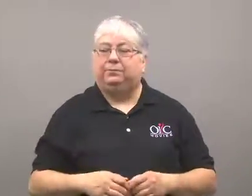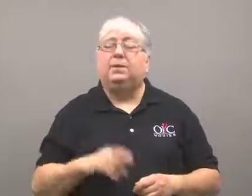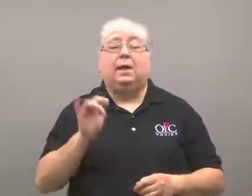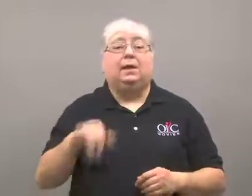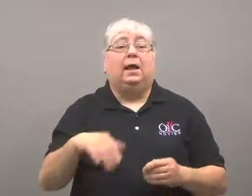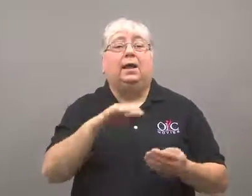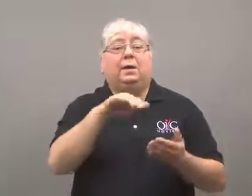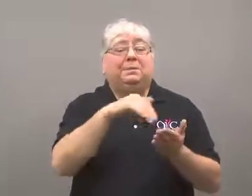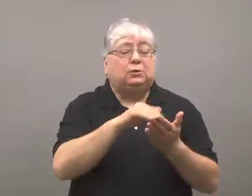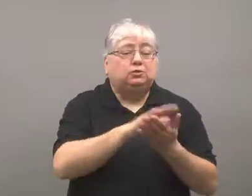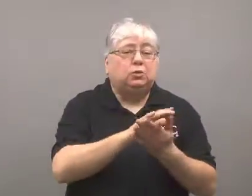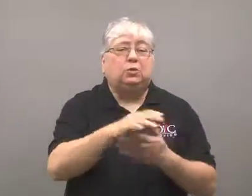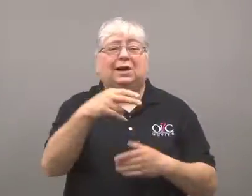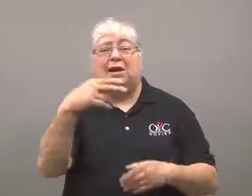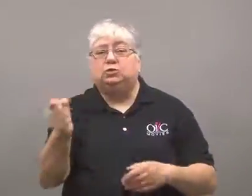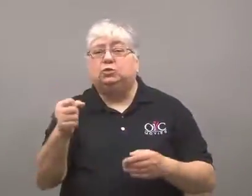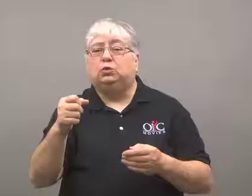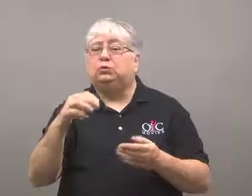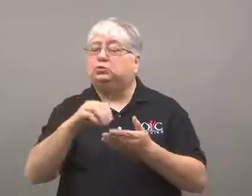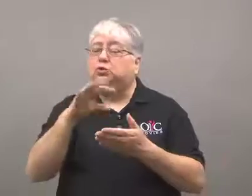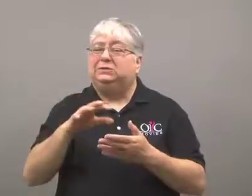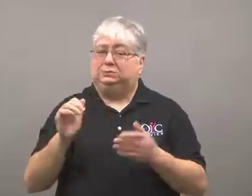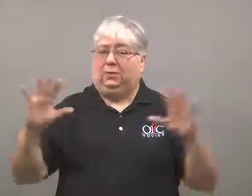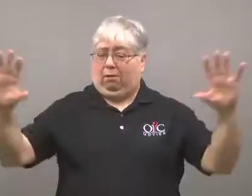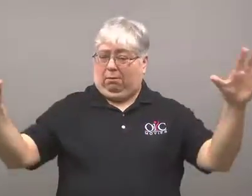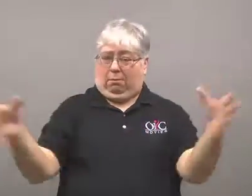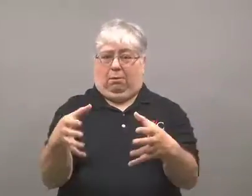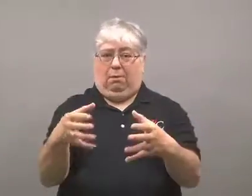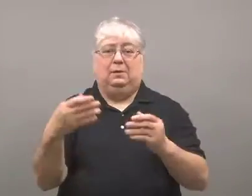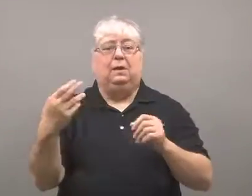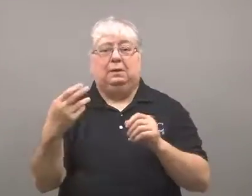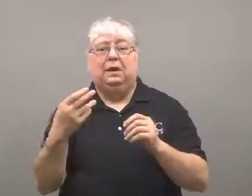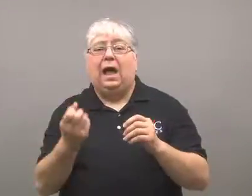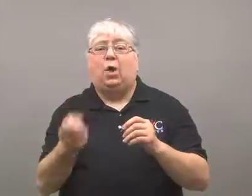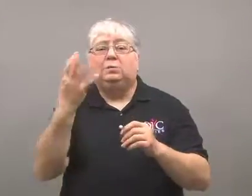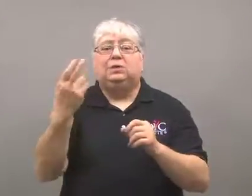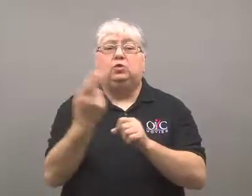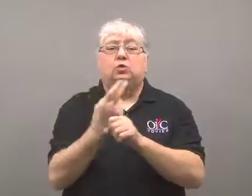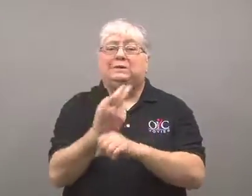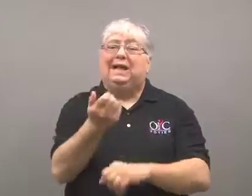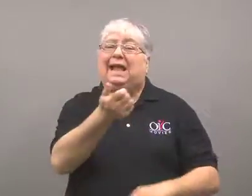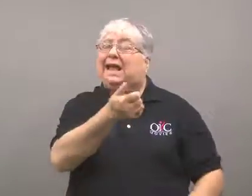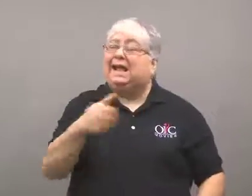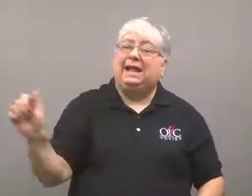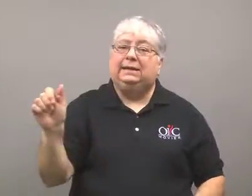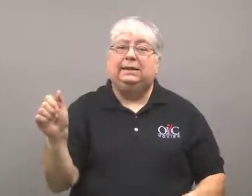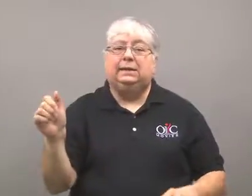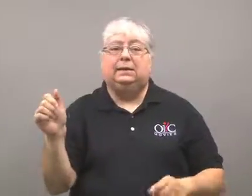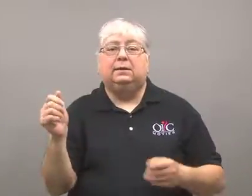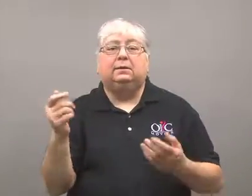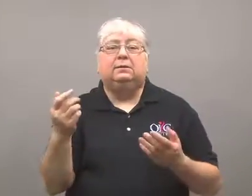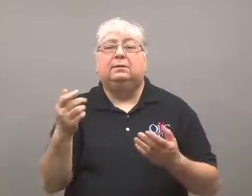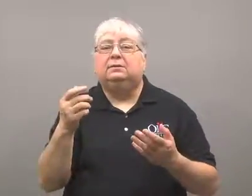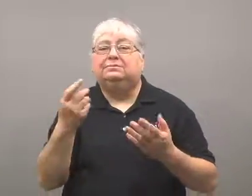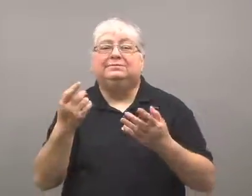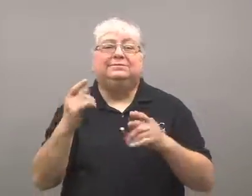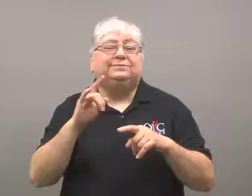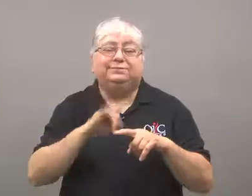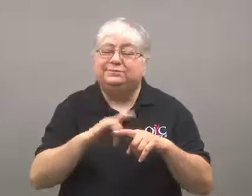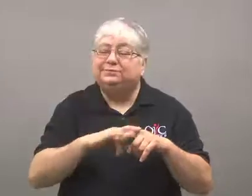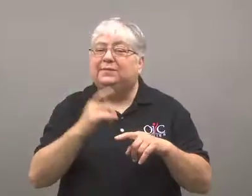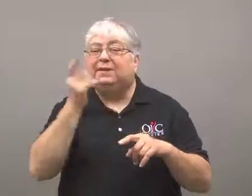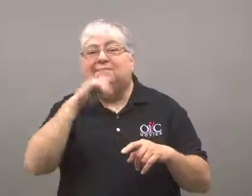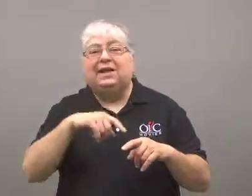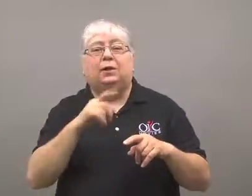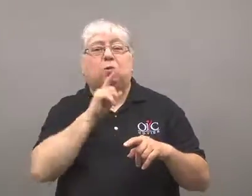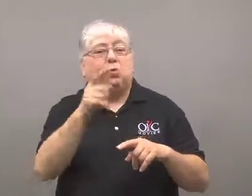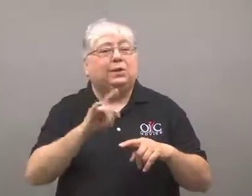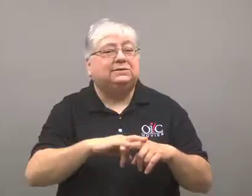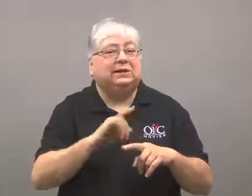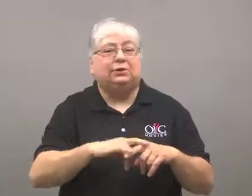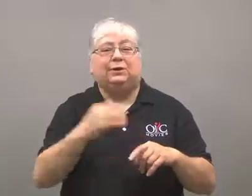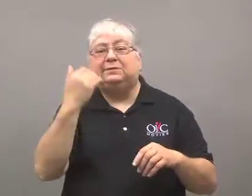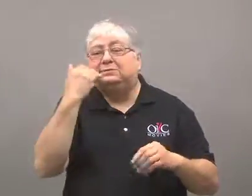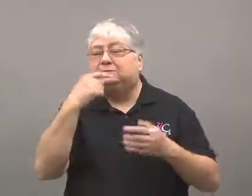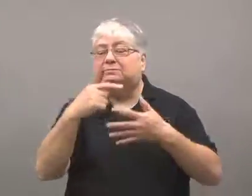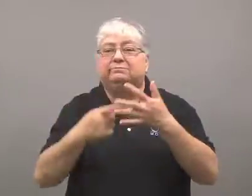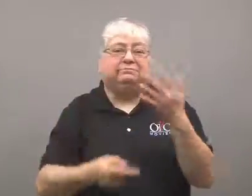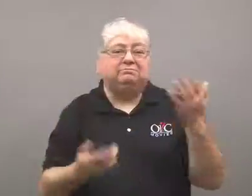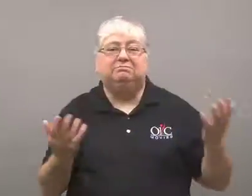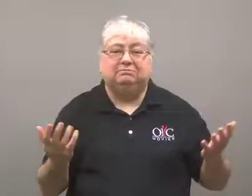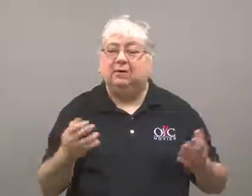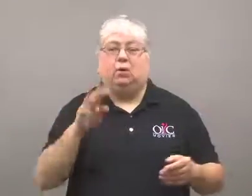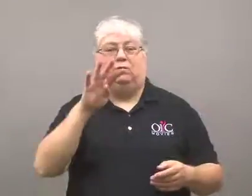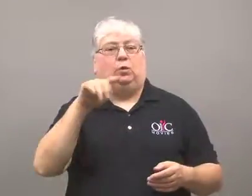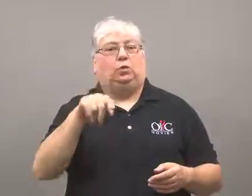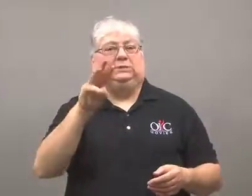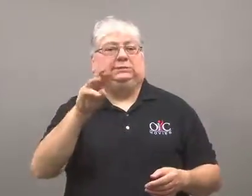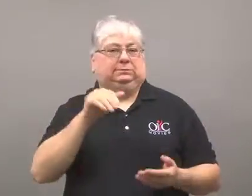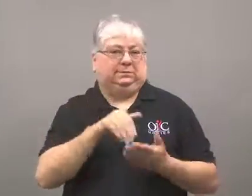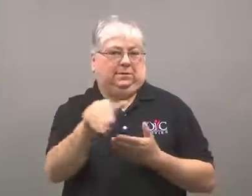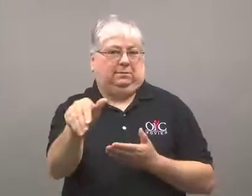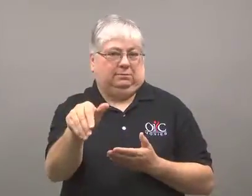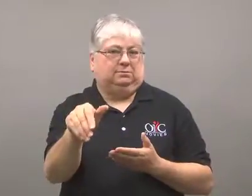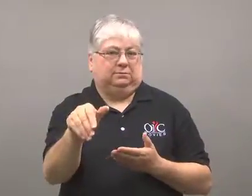Among middle and high school students, 4.6 million use some form of tobacco.